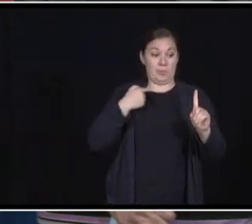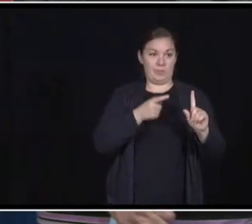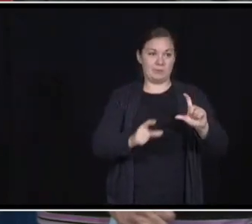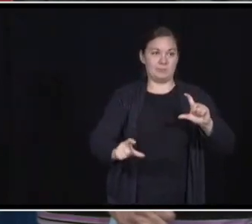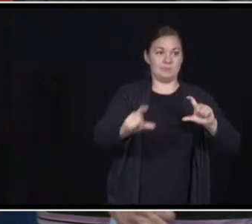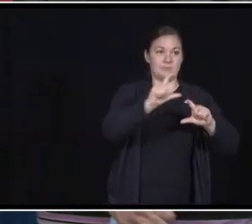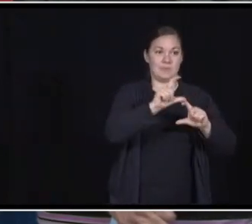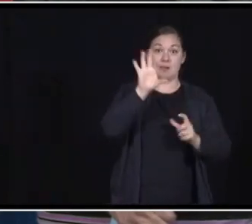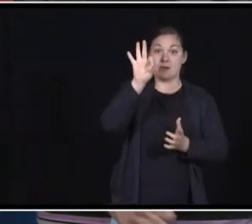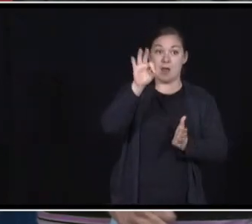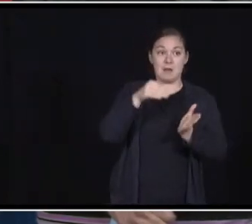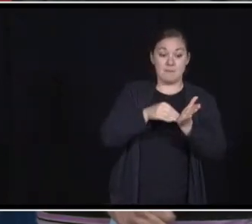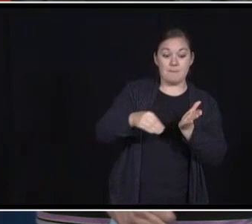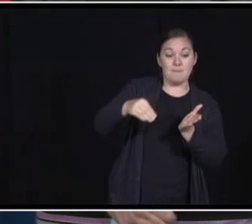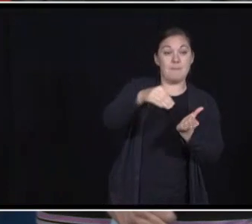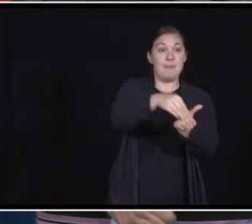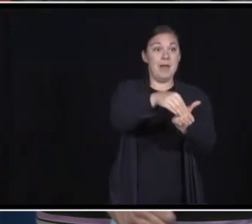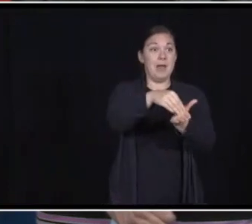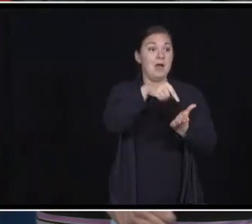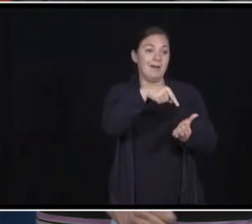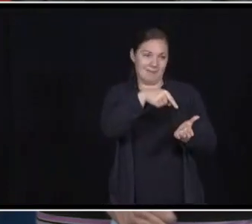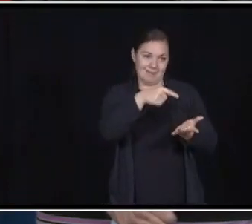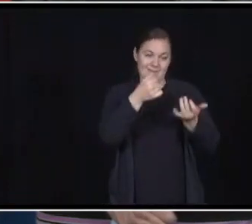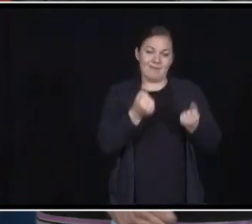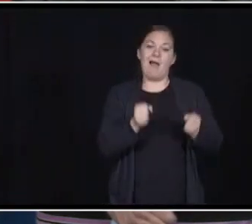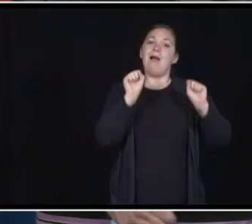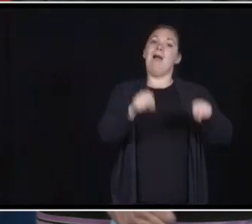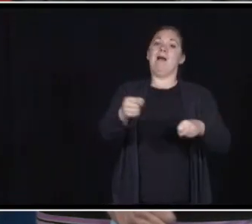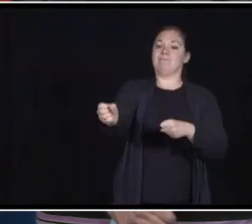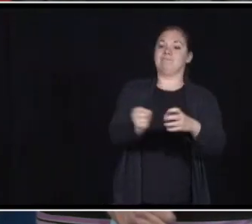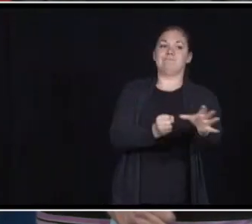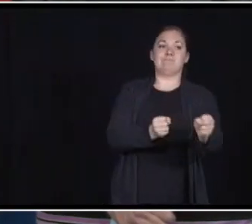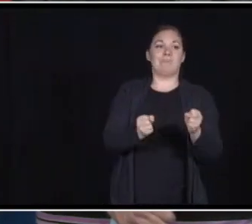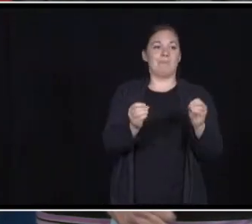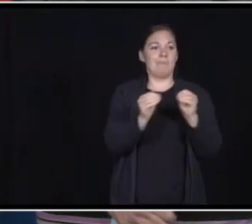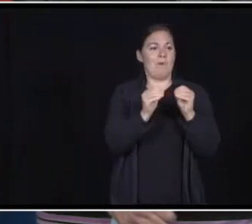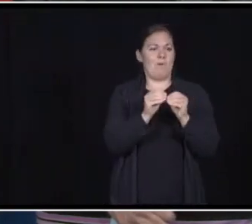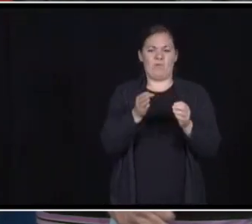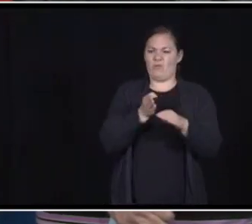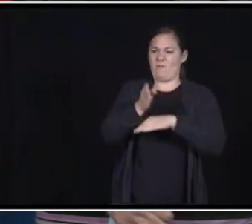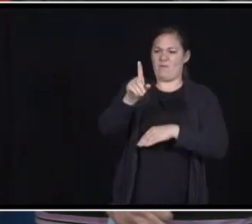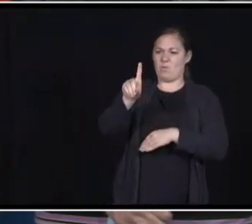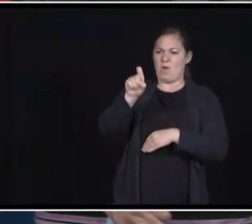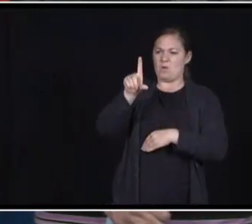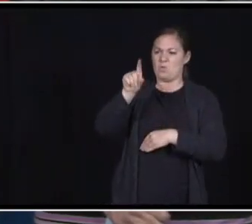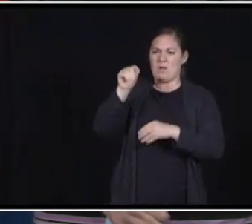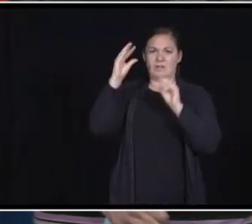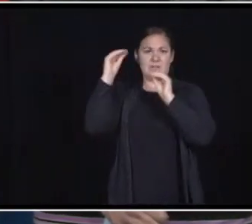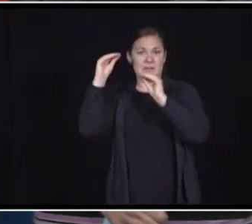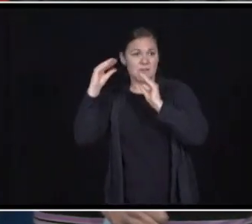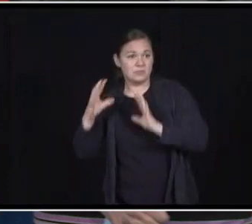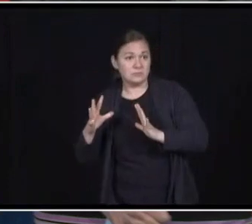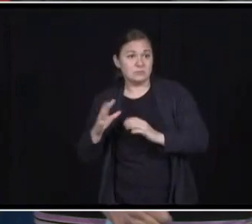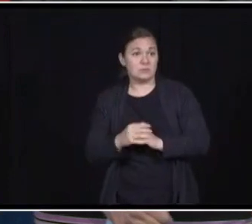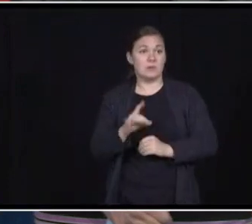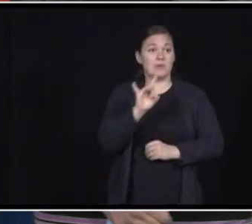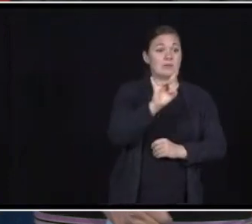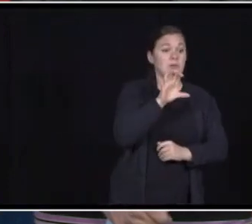context for the Trenton District School Board, who was receiving an additional $9 million in extra funding, they will be able to hire more